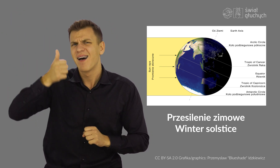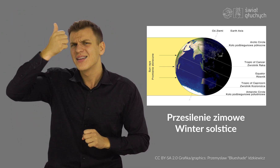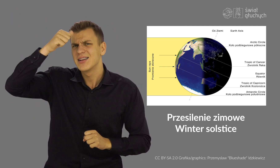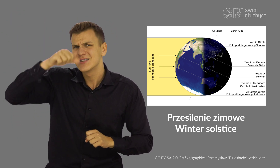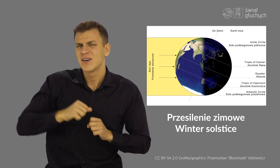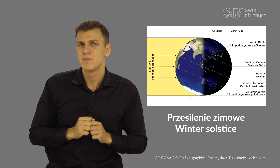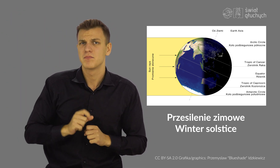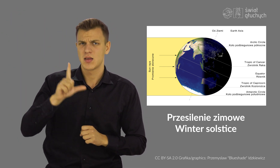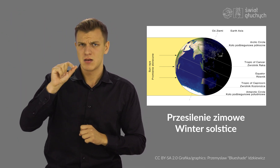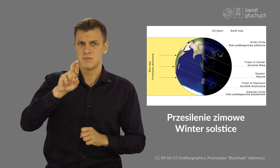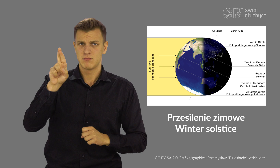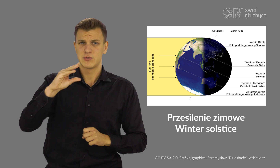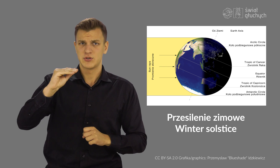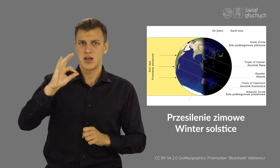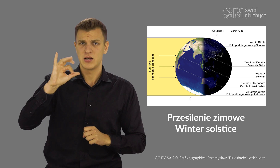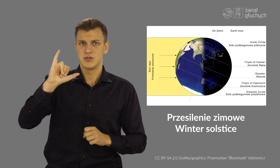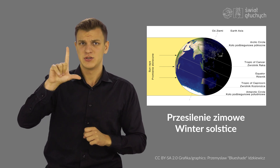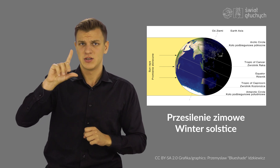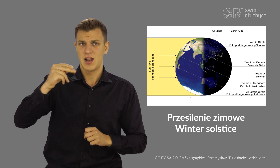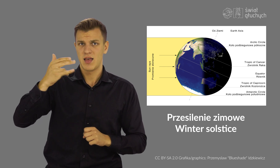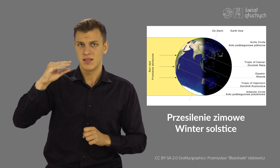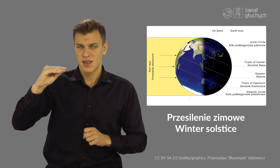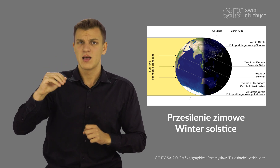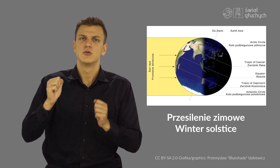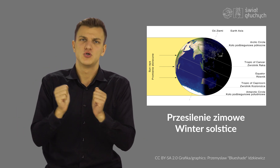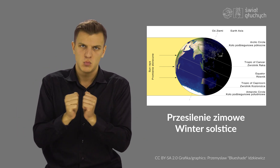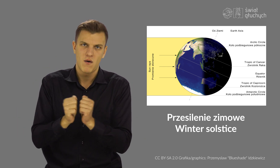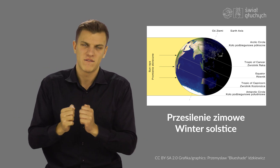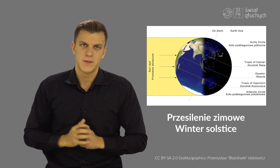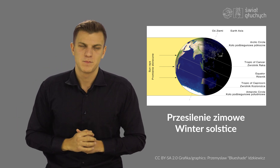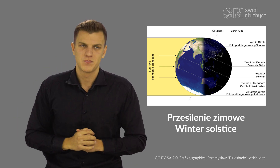We call it the "winter solstice".